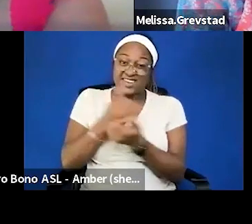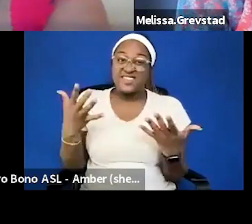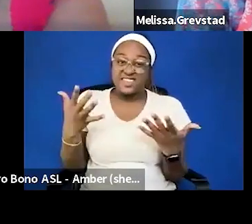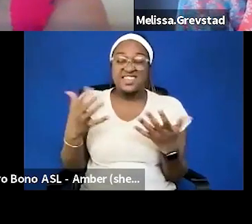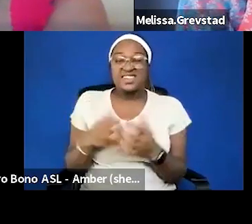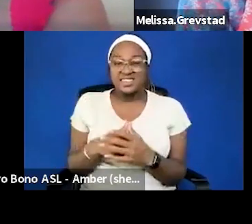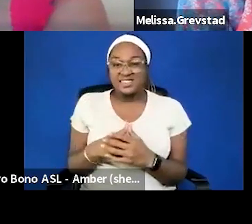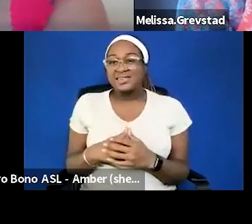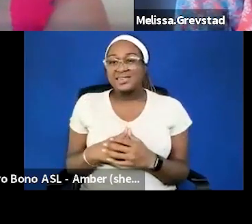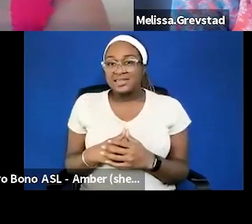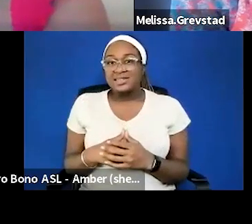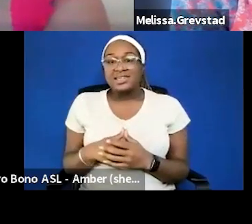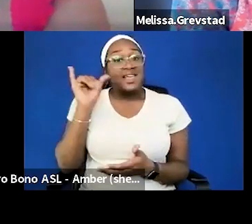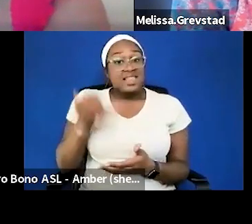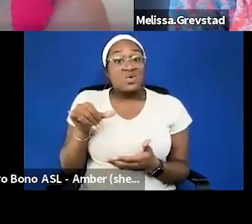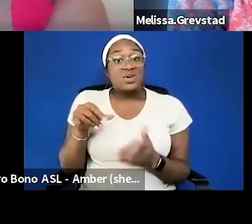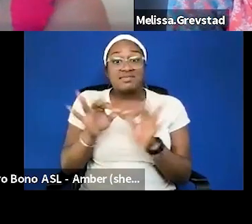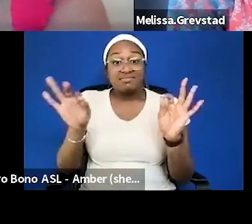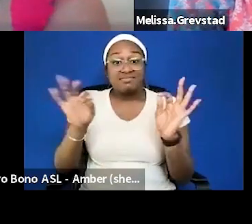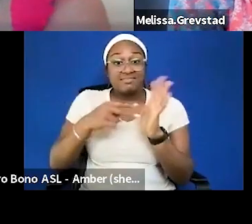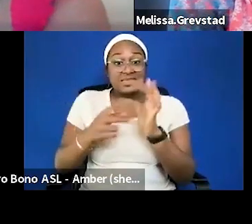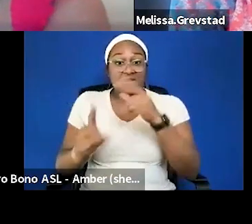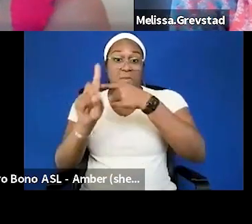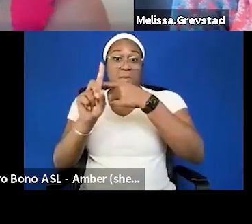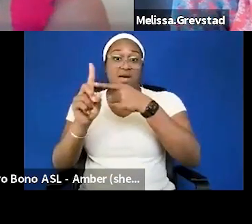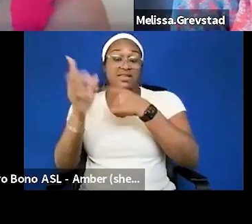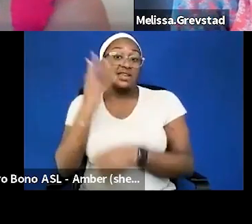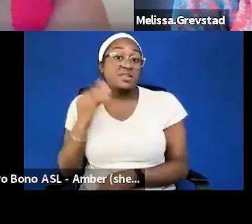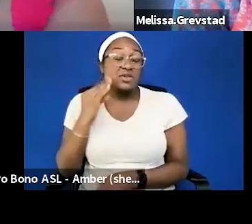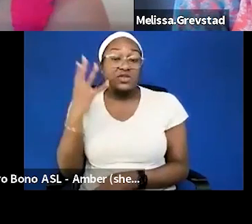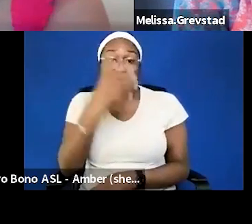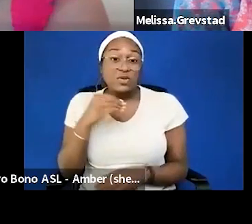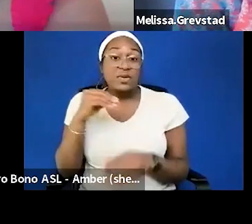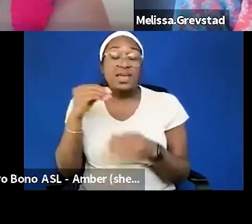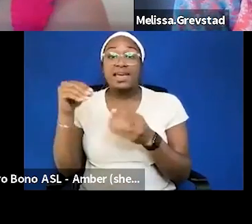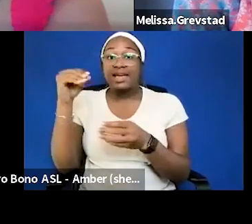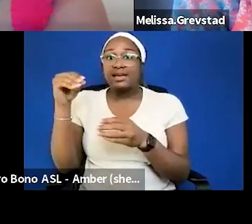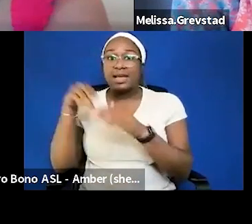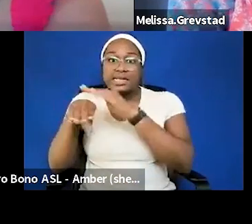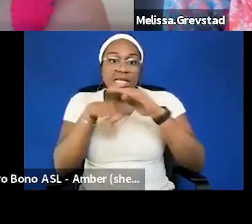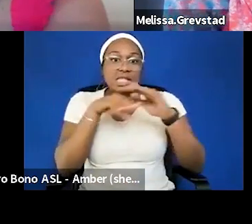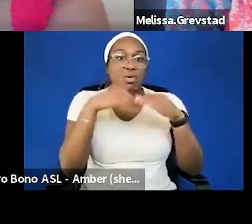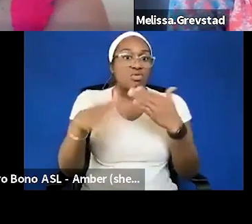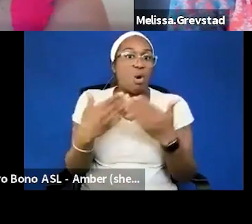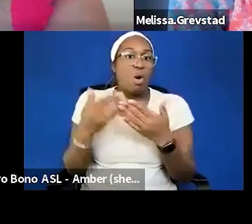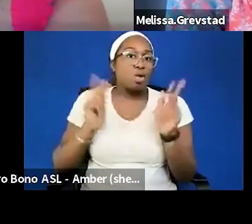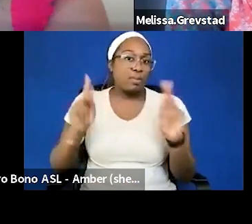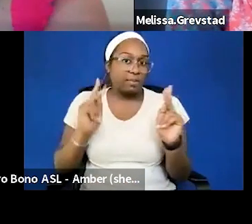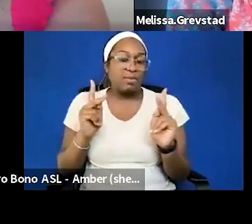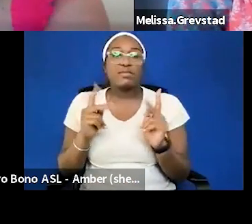defined as making a positive experience of beauty accessible to all people. That's it summed up in our rallying cry